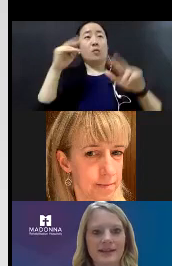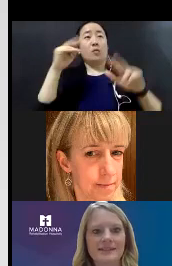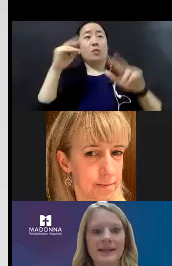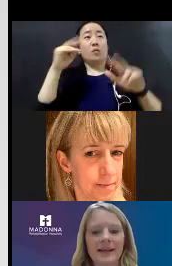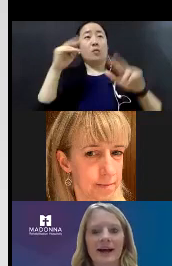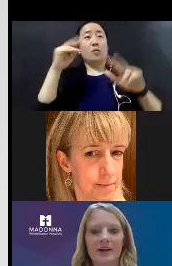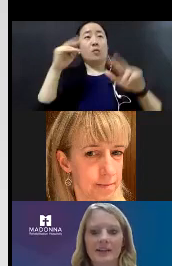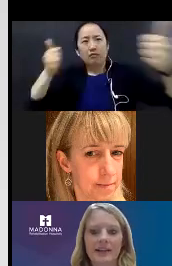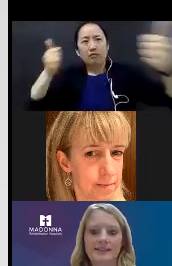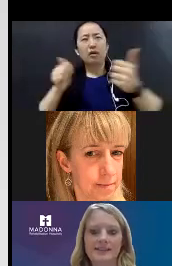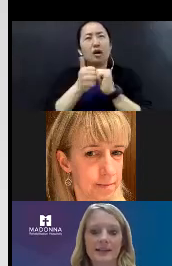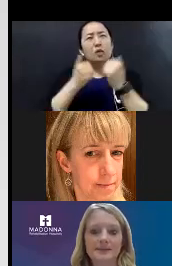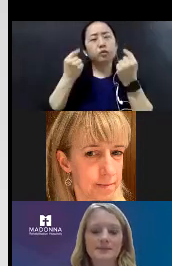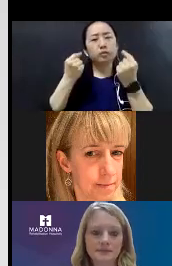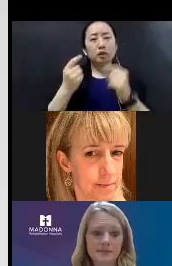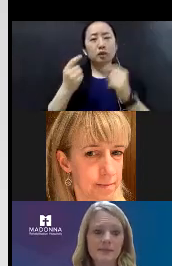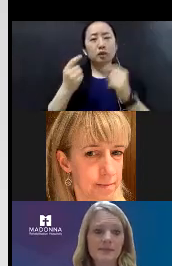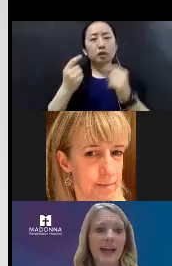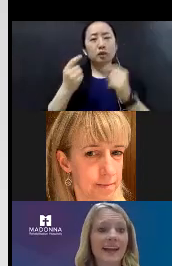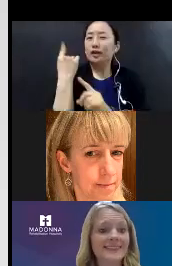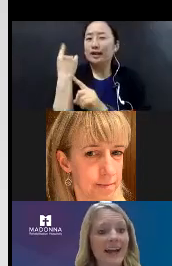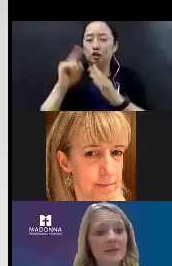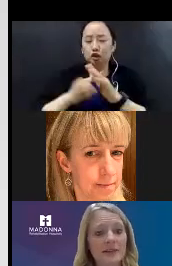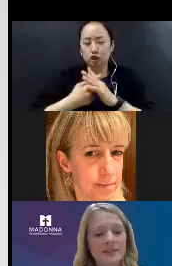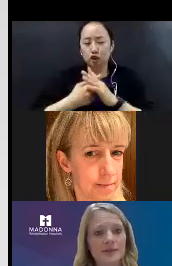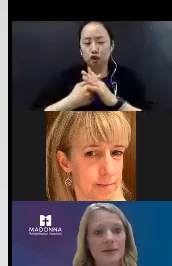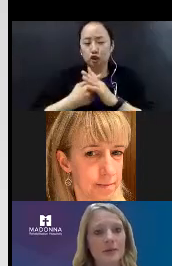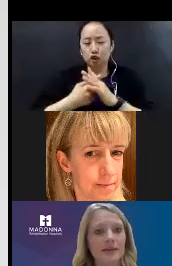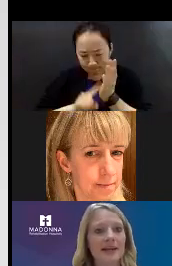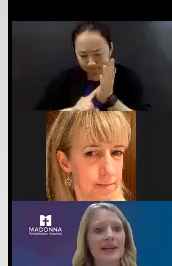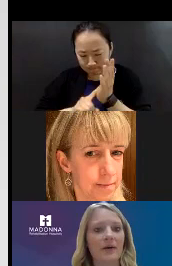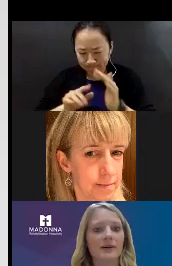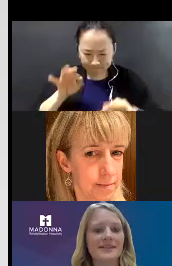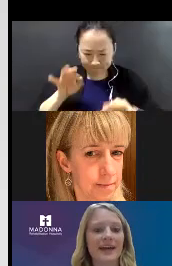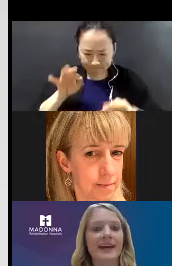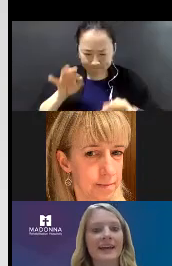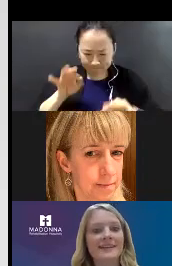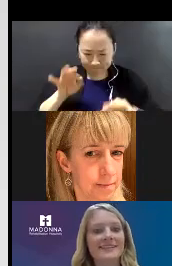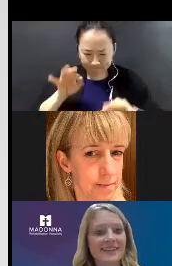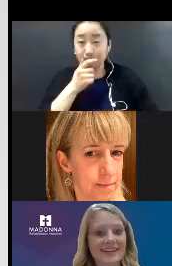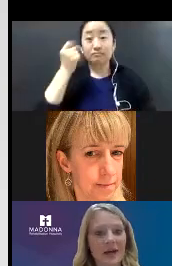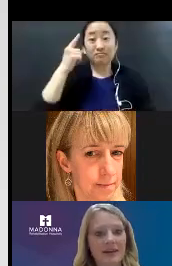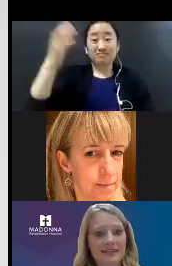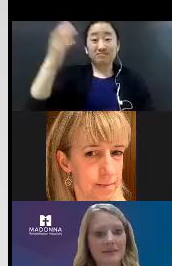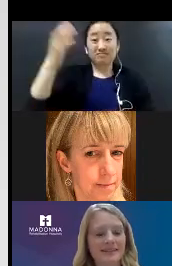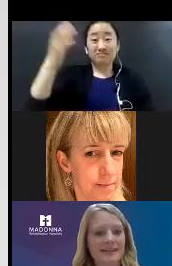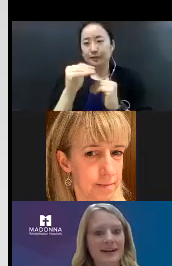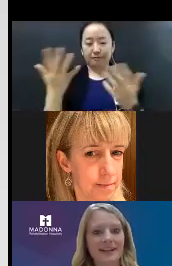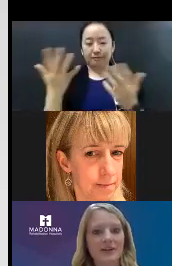PROCESS EARLY LAST YEAR. AT THAT TIME THE RESEARCH WAS SOMEWHAT LIMITED. I WILL SAY SINCE THAT TIME IN THIS PAST YEAR, YOU